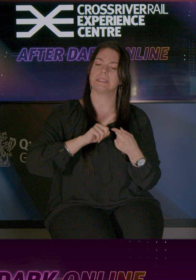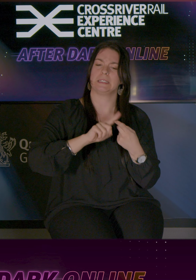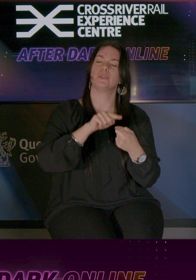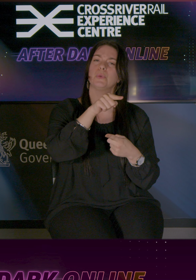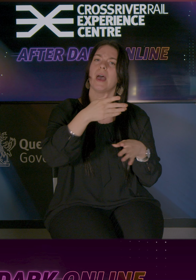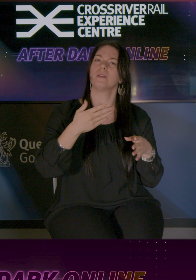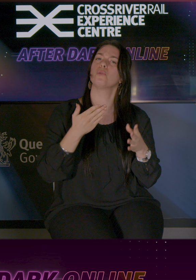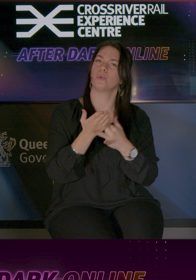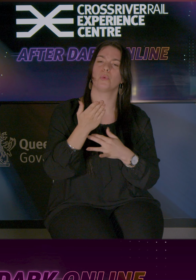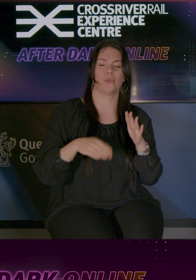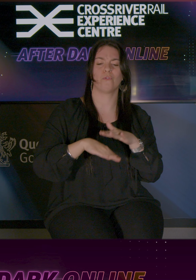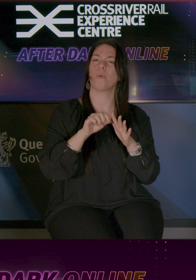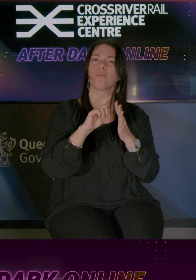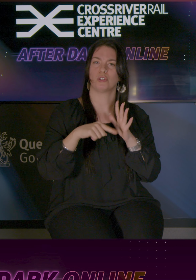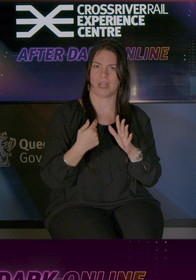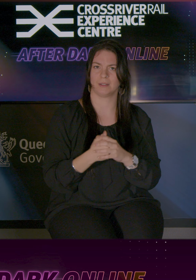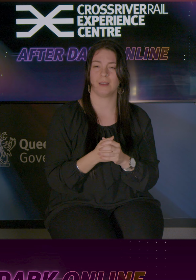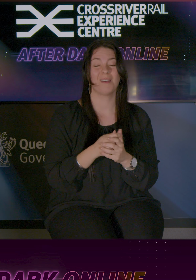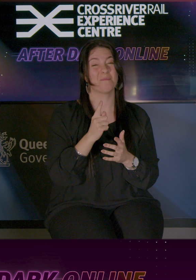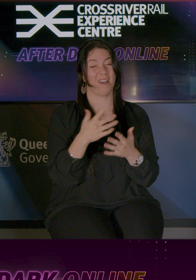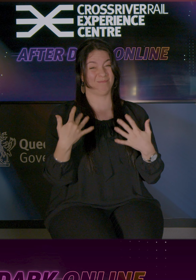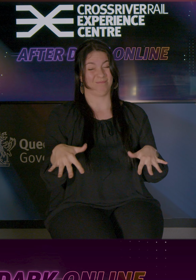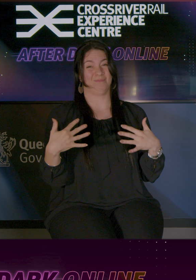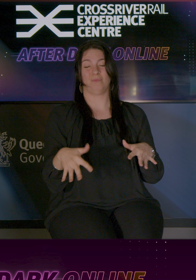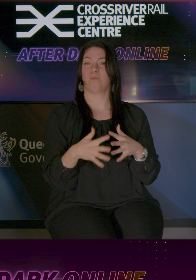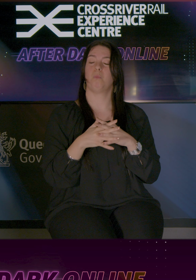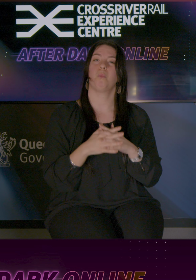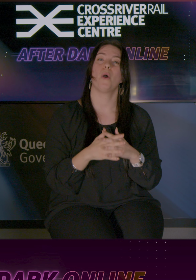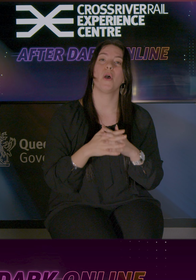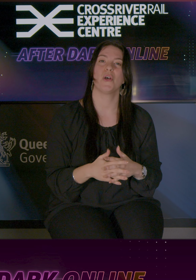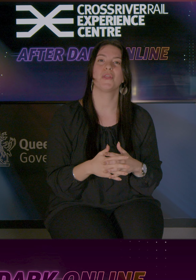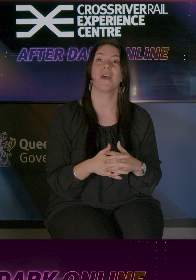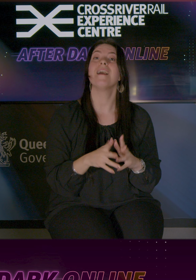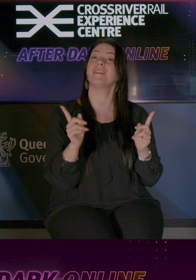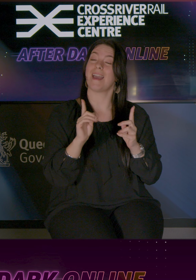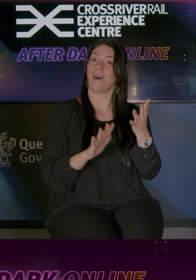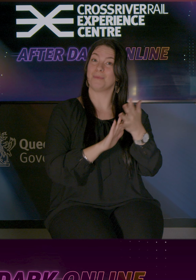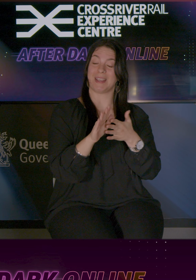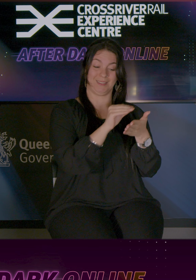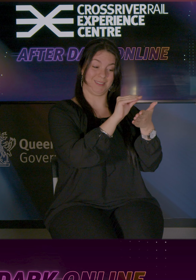the project but that's been really valuable and for future projects will help in terms of design